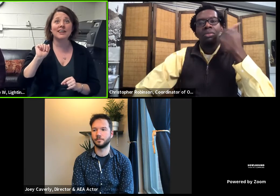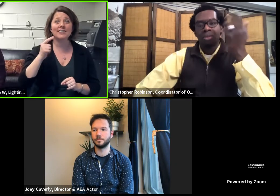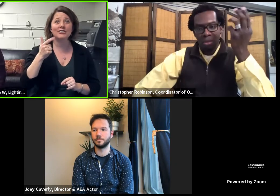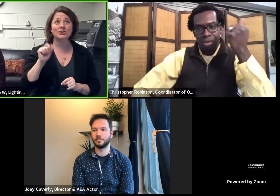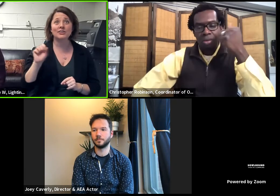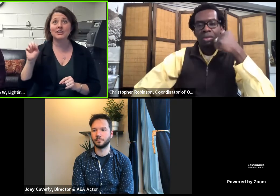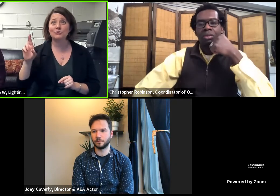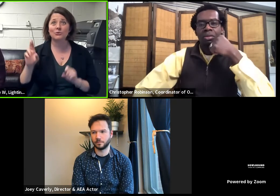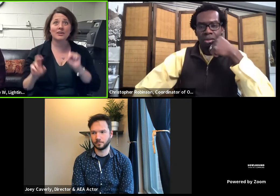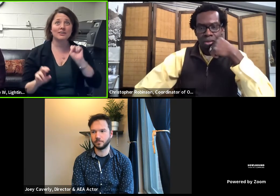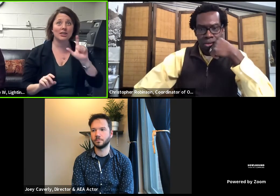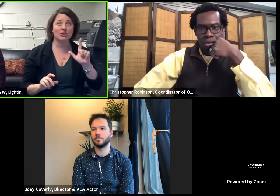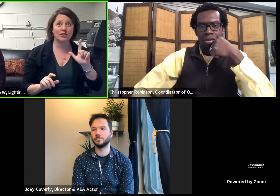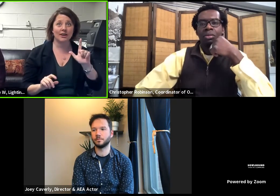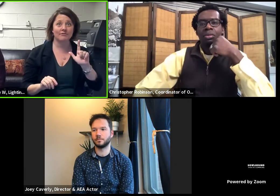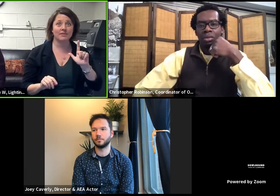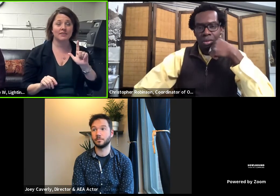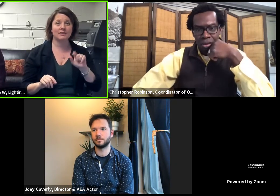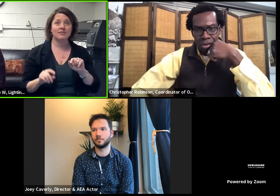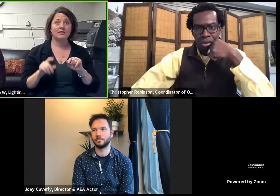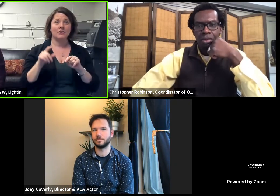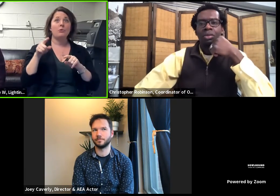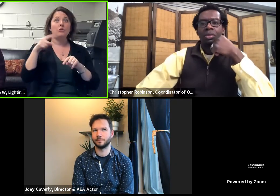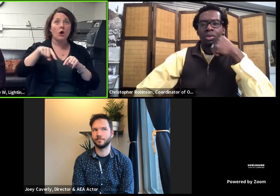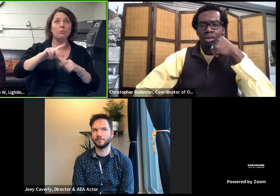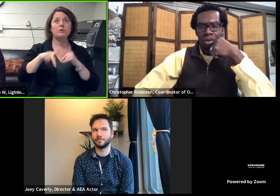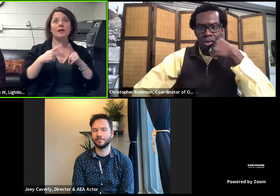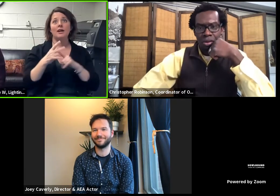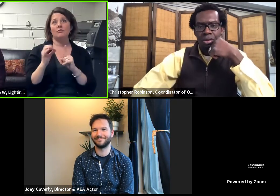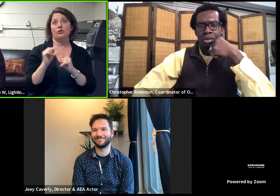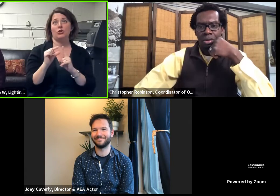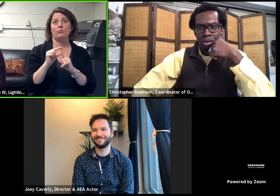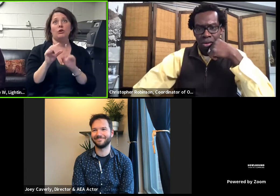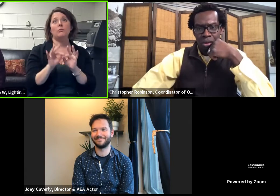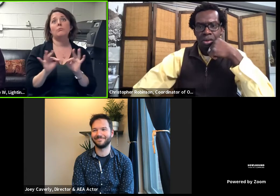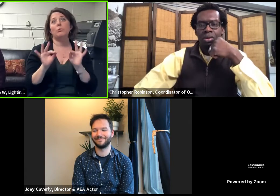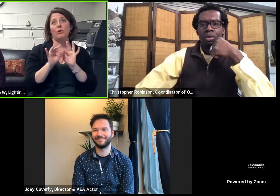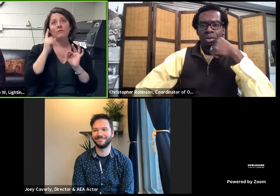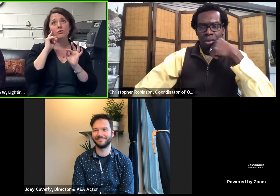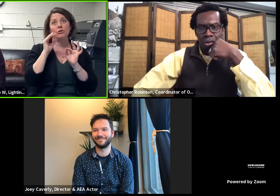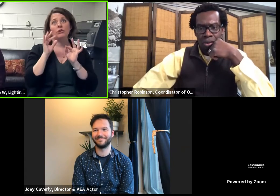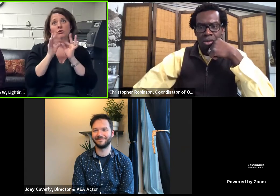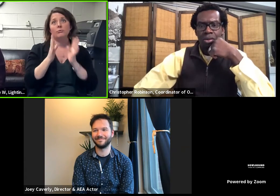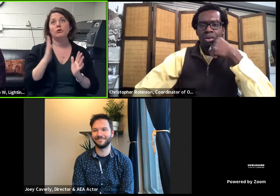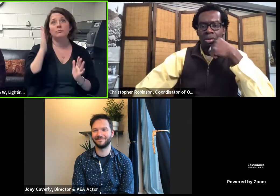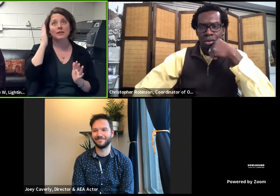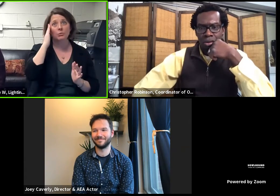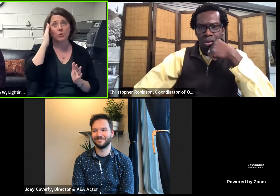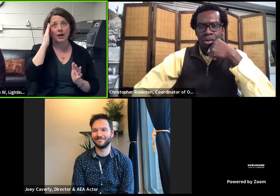like upstage and downstage, stage right and stage left, like, even that kind of terminology. Those kind of terms are really important for us